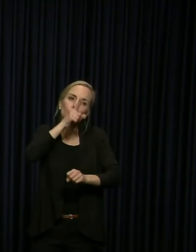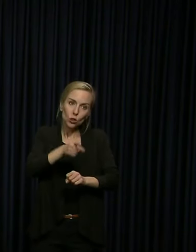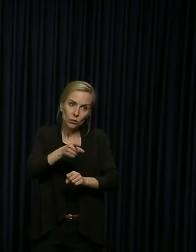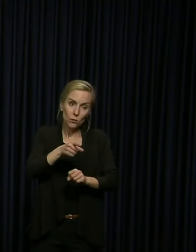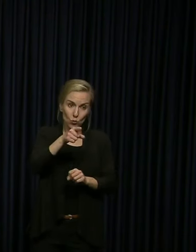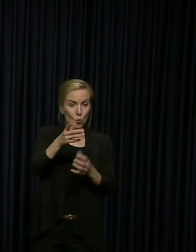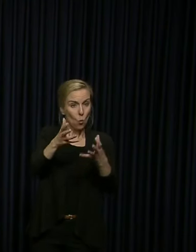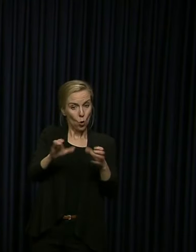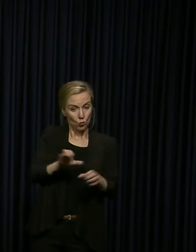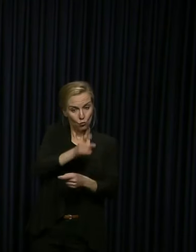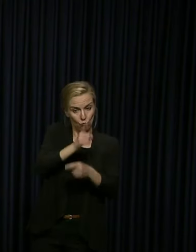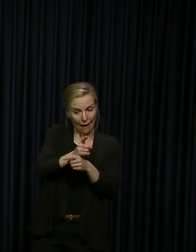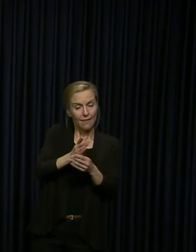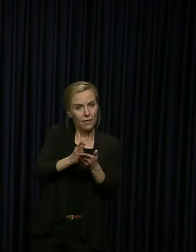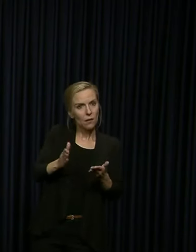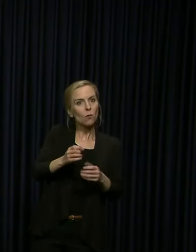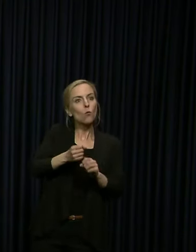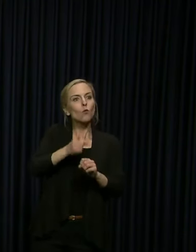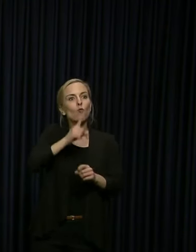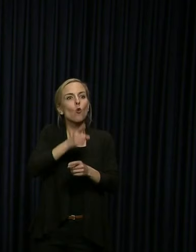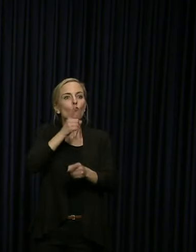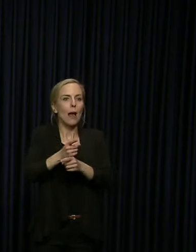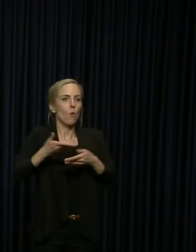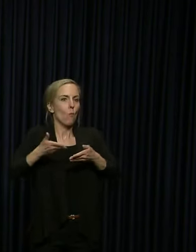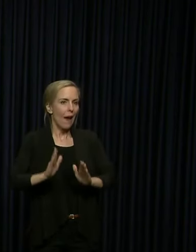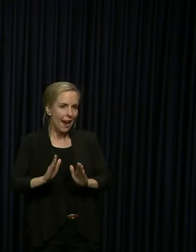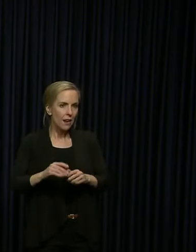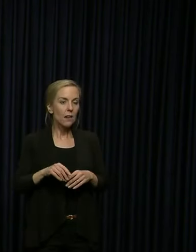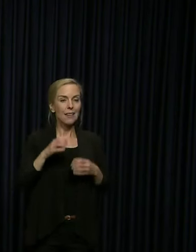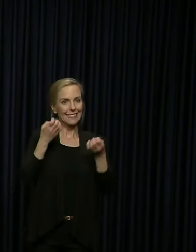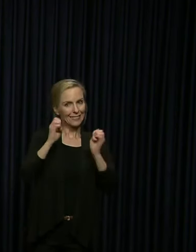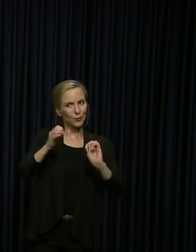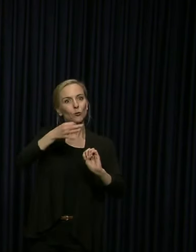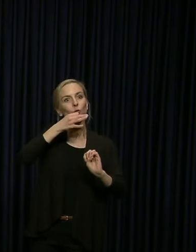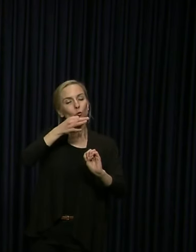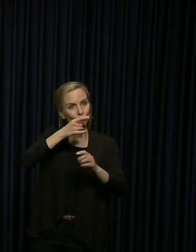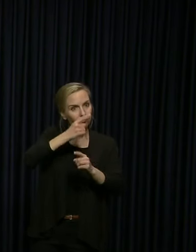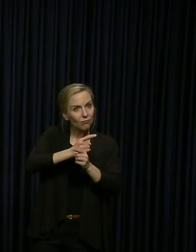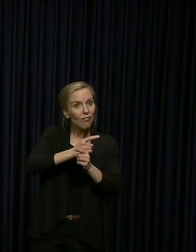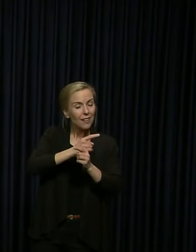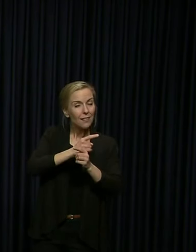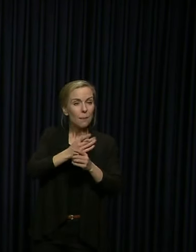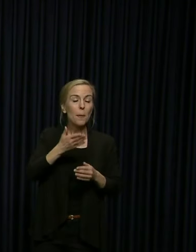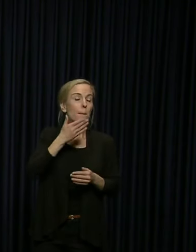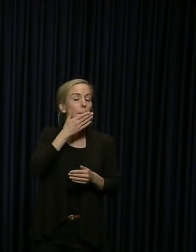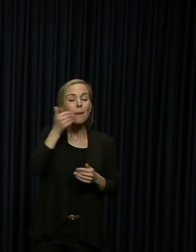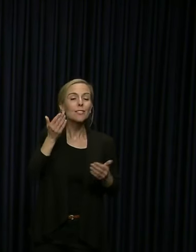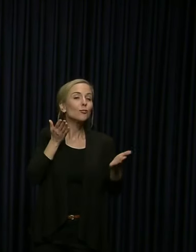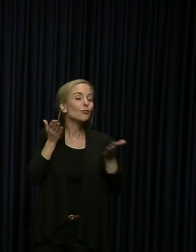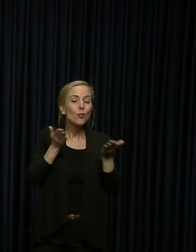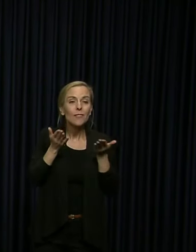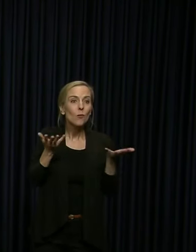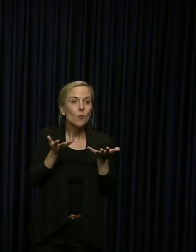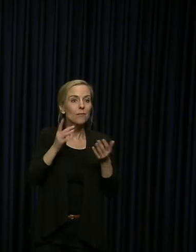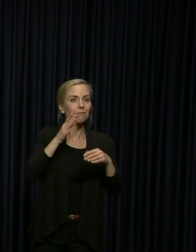WOULD DIRECTLY BE TELLING A CONGREGATION THAT THEY SHOULDN'T